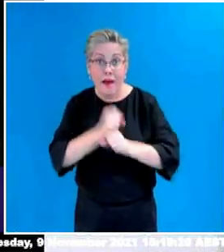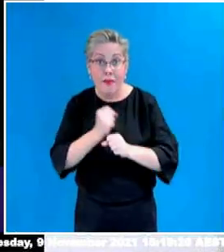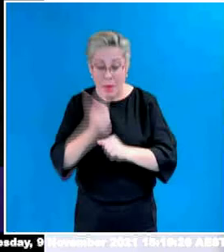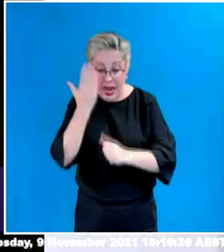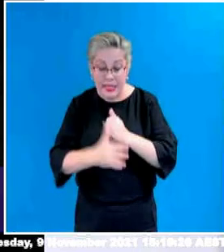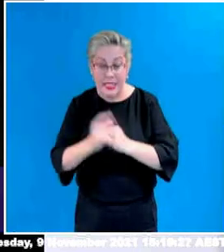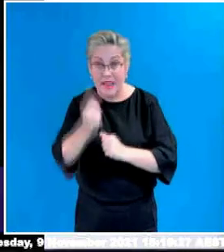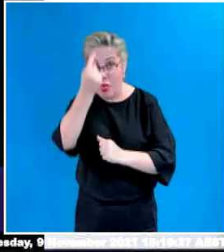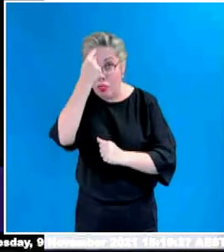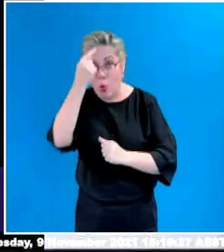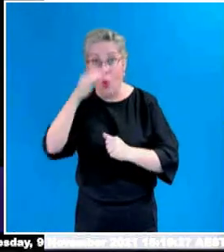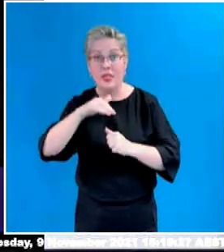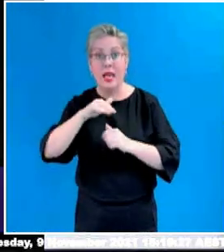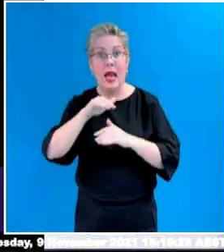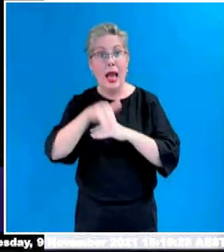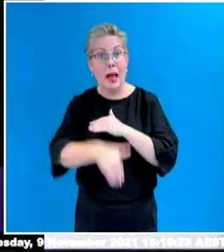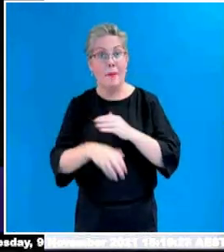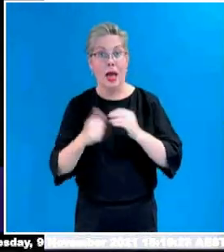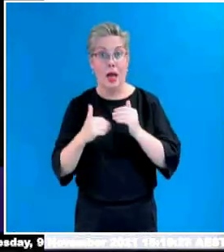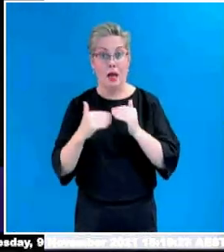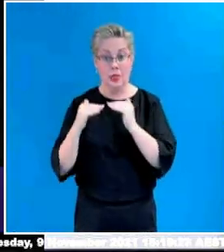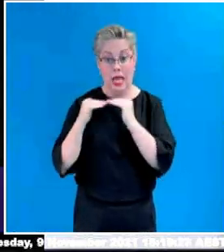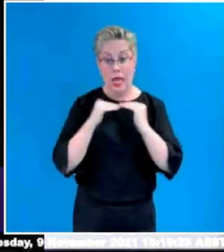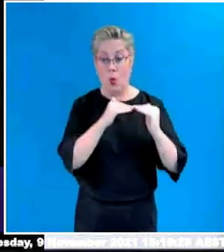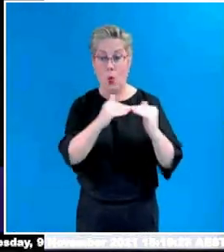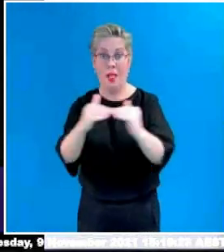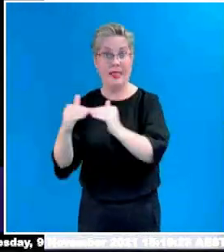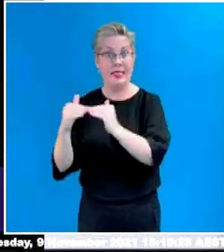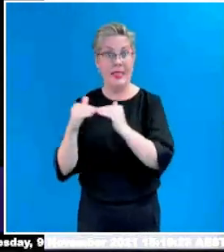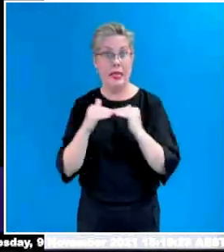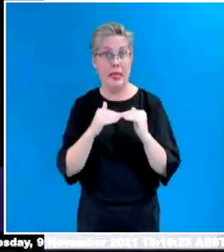transformative equality, that Australia's thinking is still very much